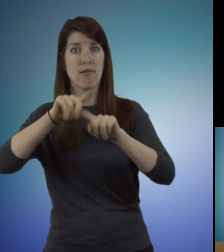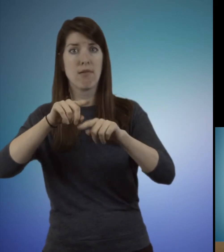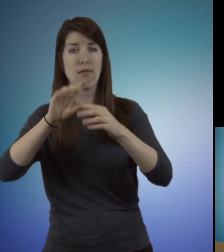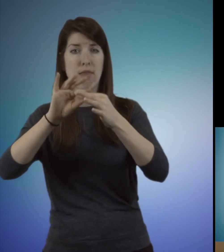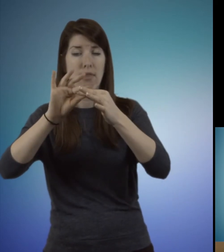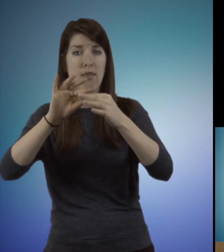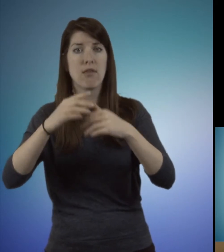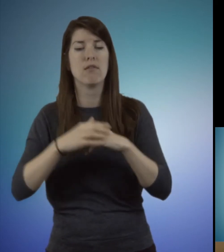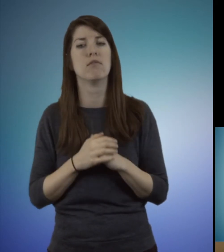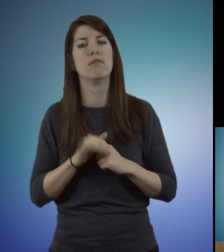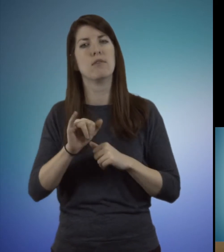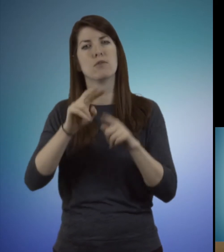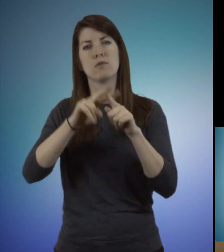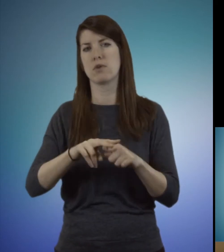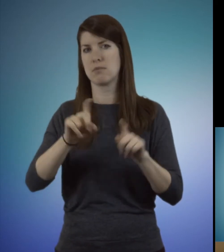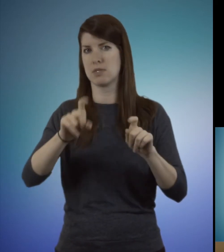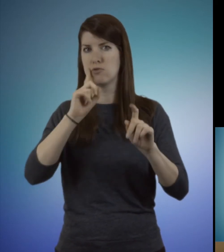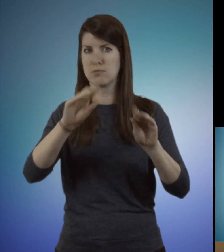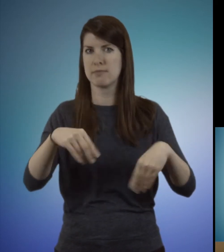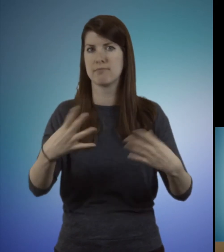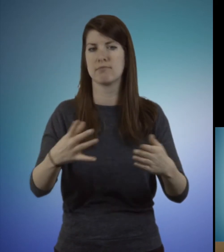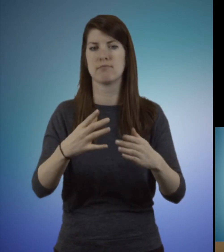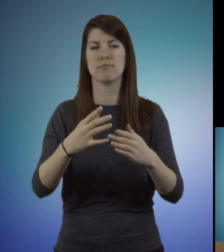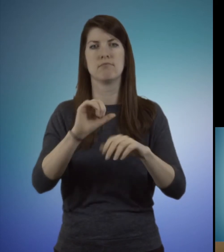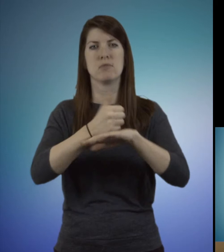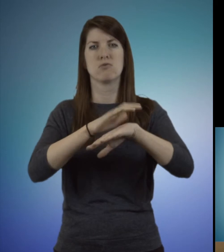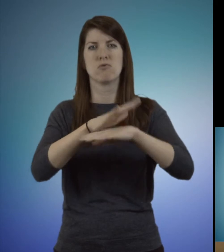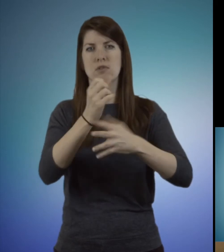These vocabulary tests should be given using the child's primary mode